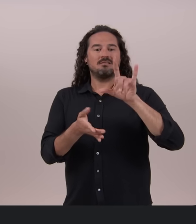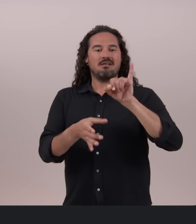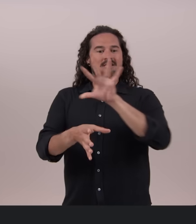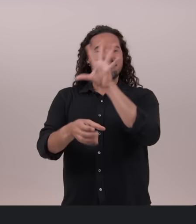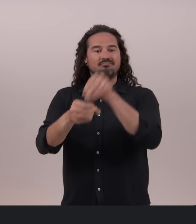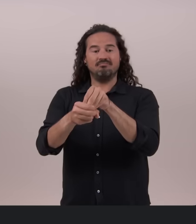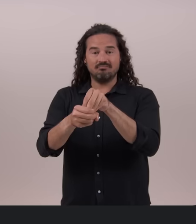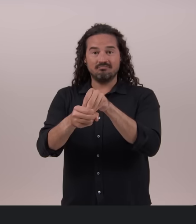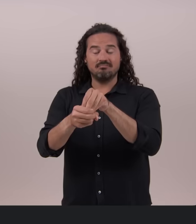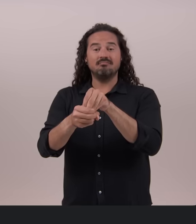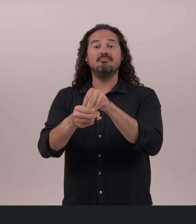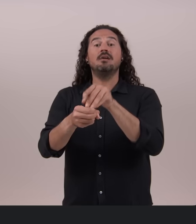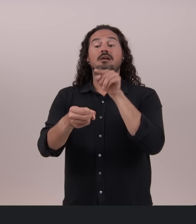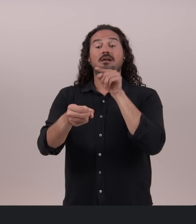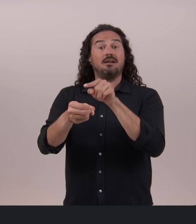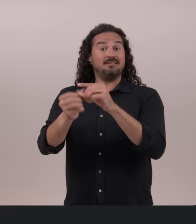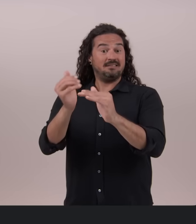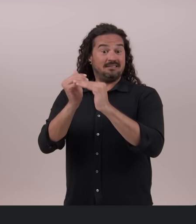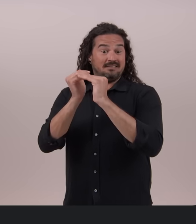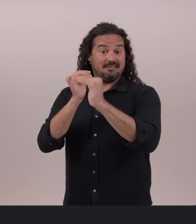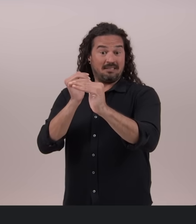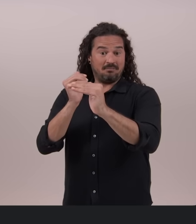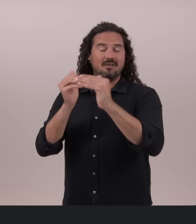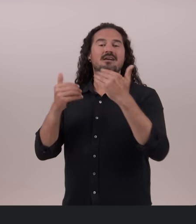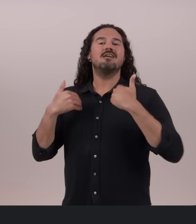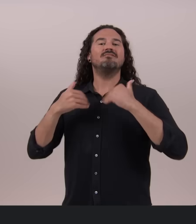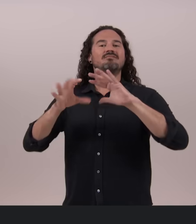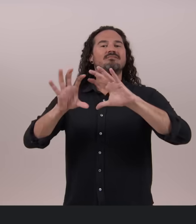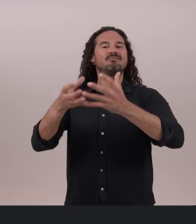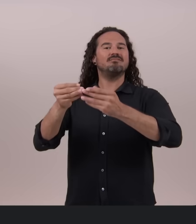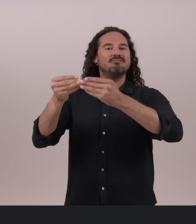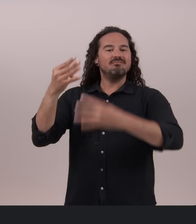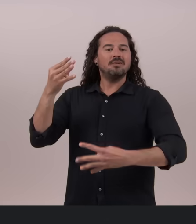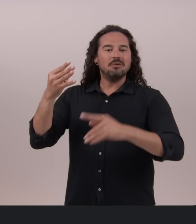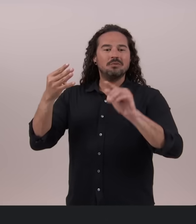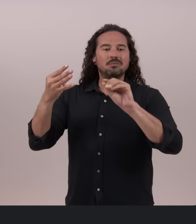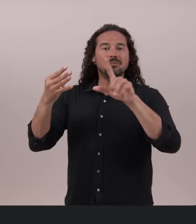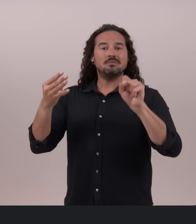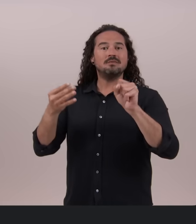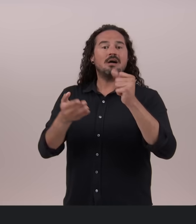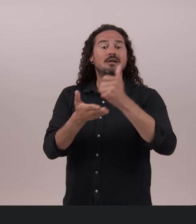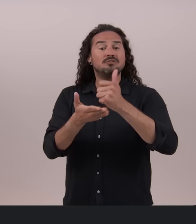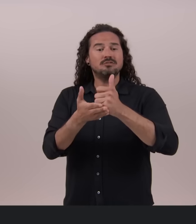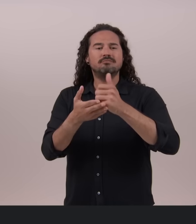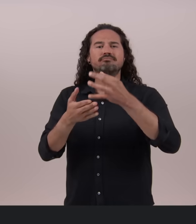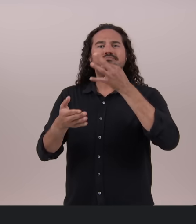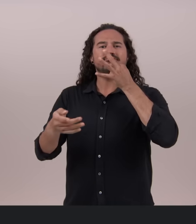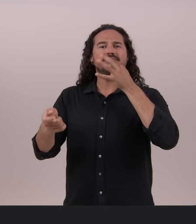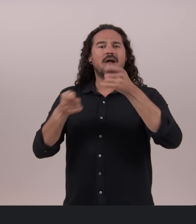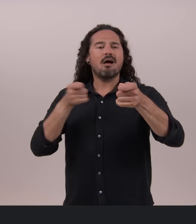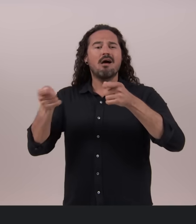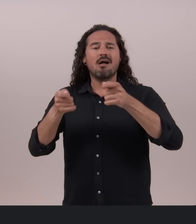Now, that it's stable, it comes with a set of tools for agents to handle everything, from downloading the SDK,